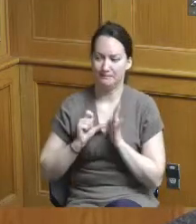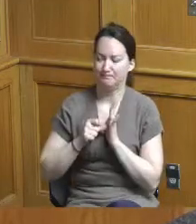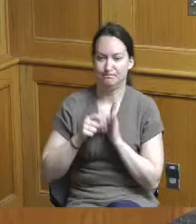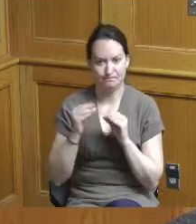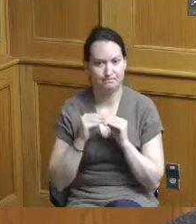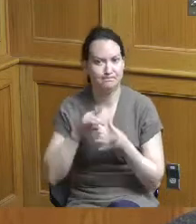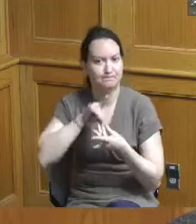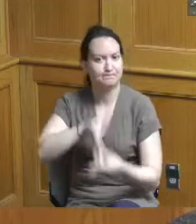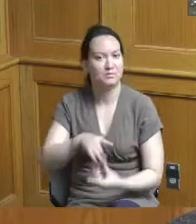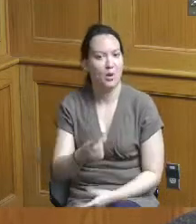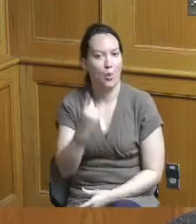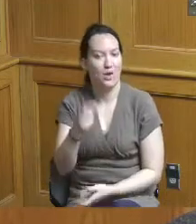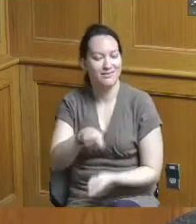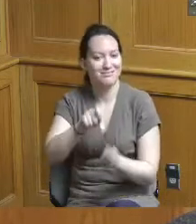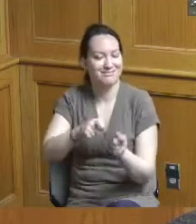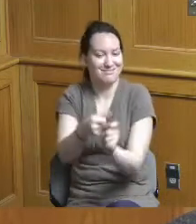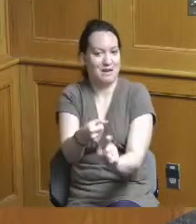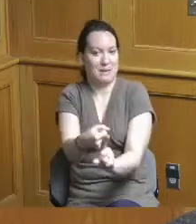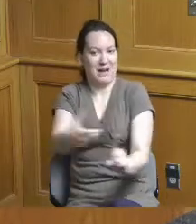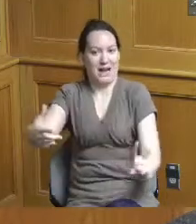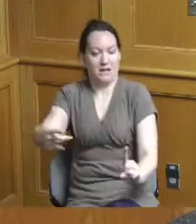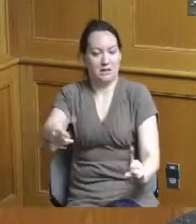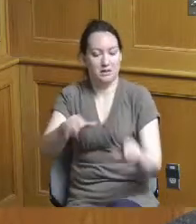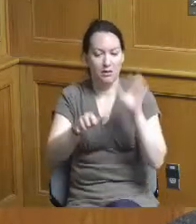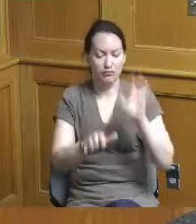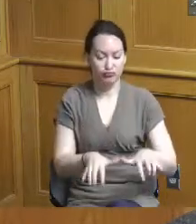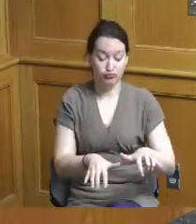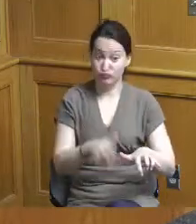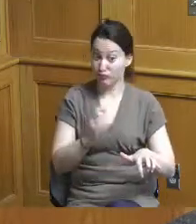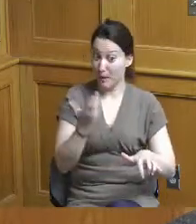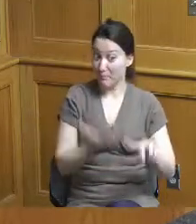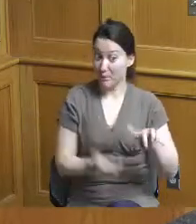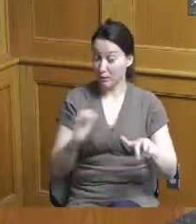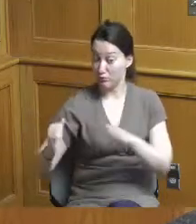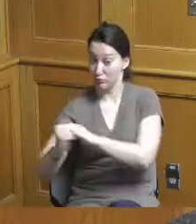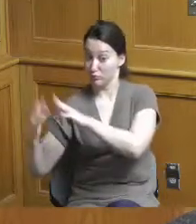it relates to wanting to expand to at least another possible another shelter out in the